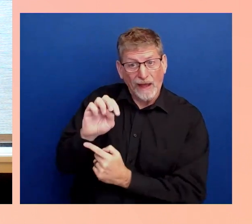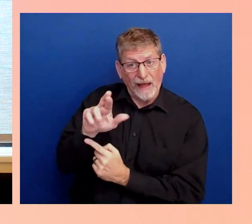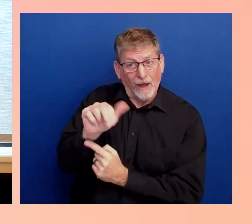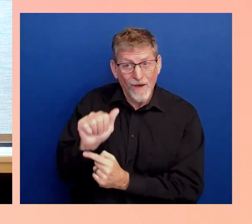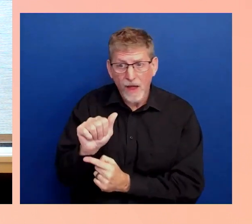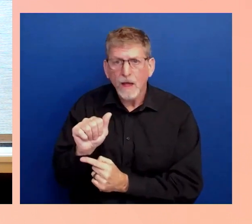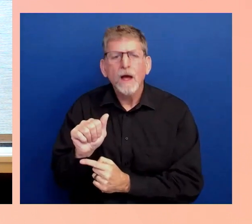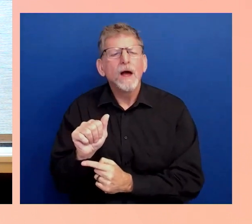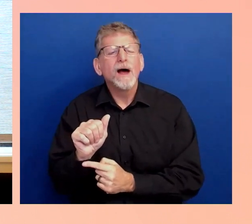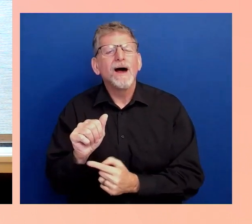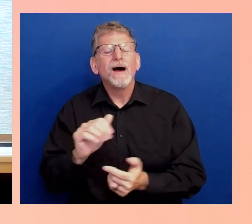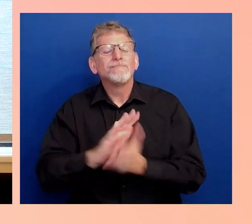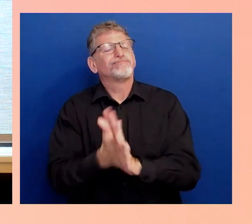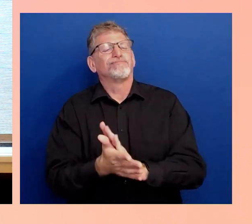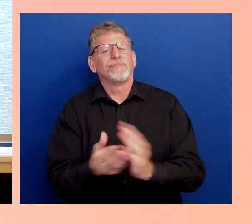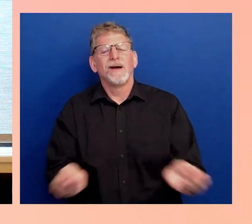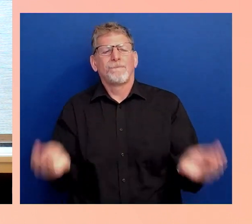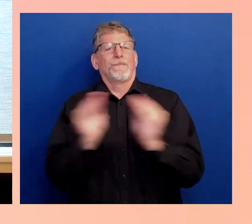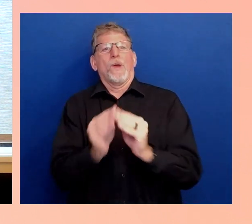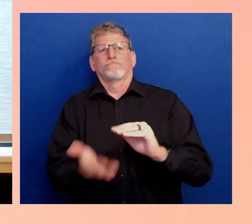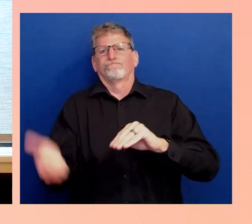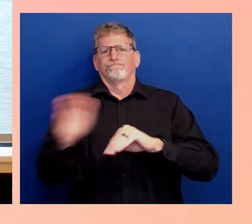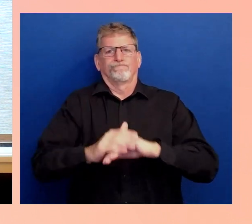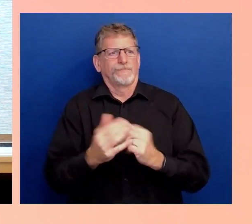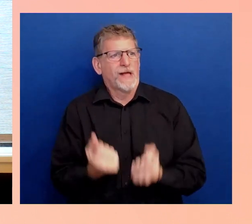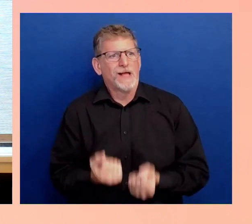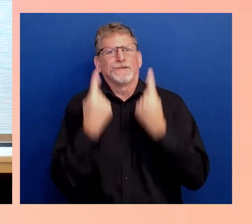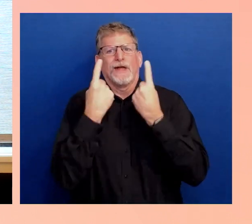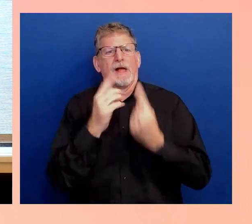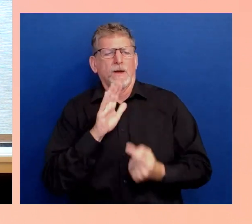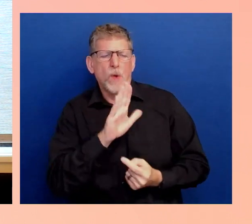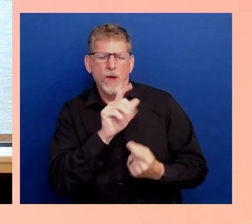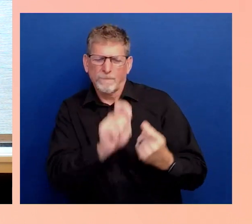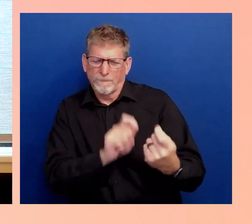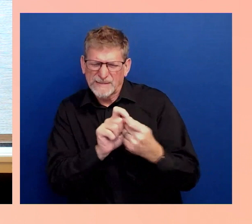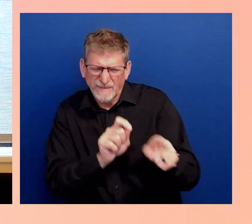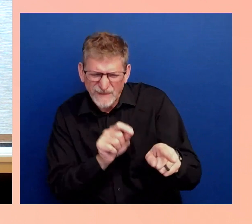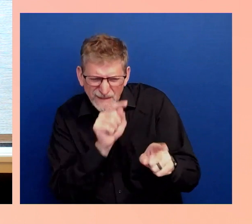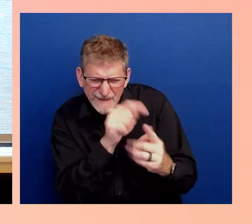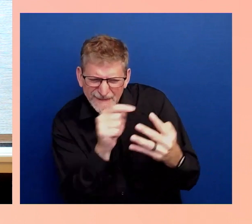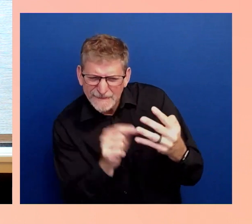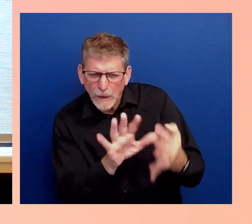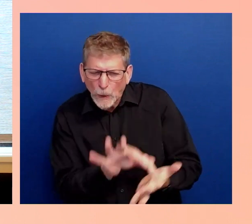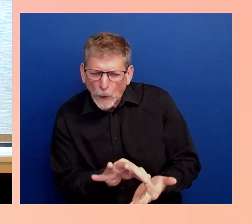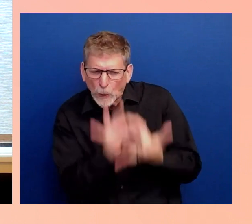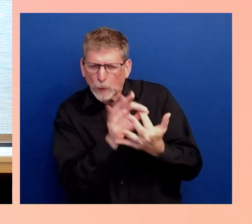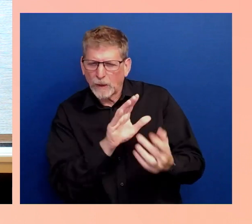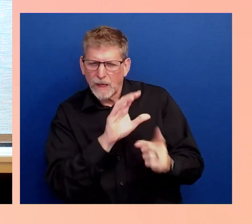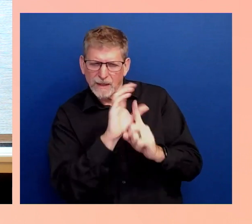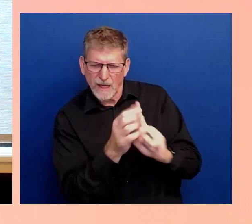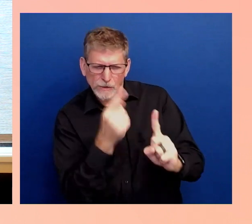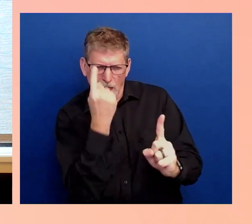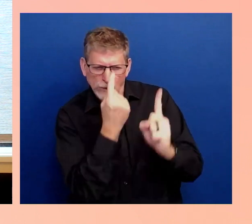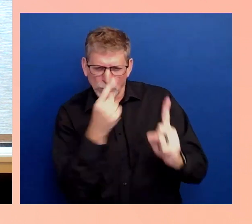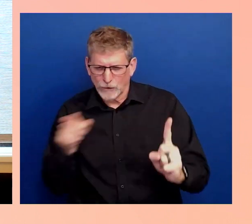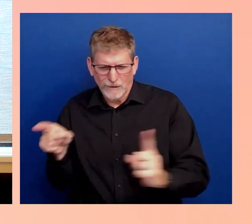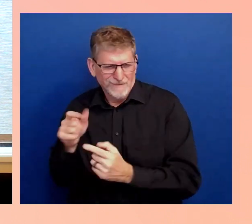about your particular context and your particular way of thinking. It also can be weaponized in a way.